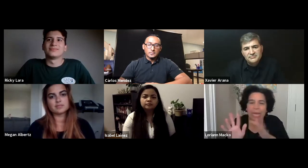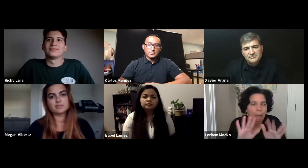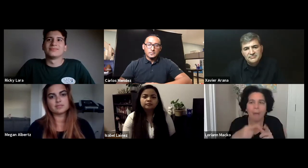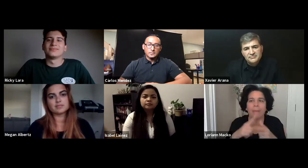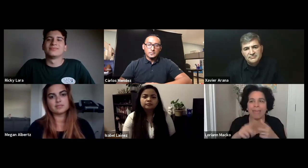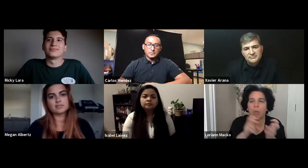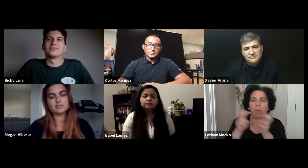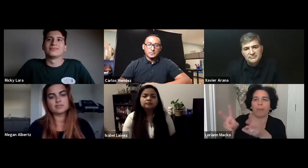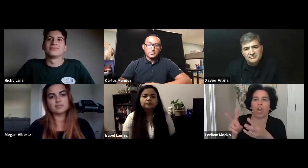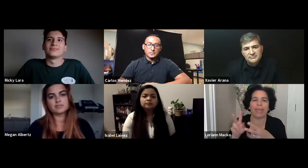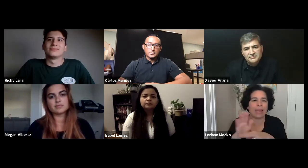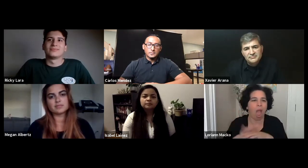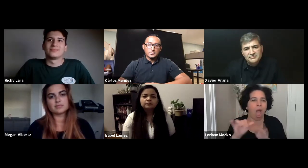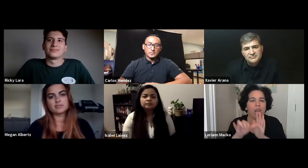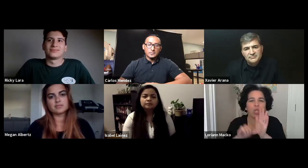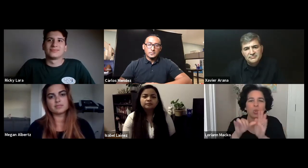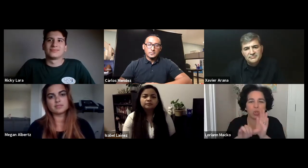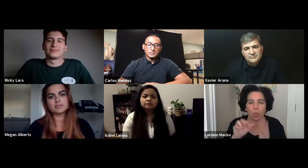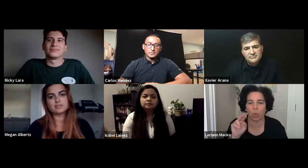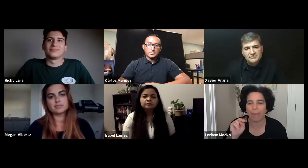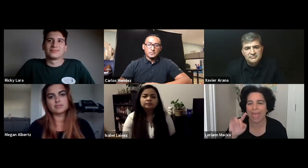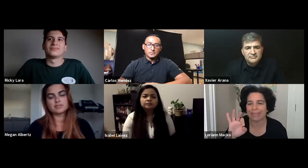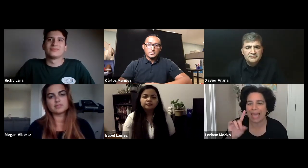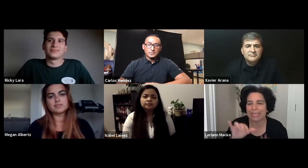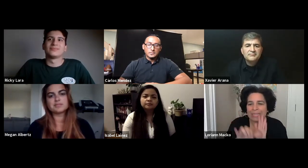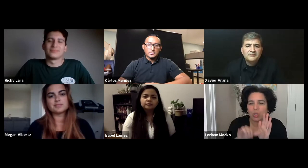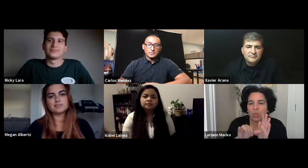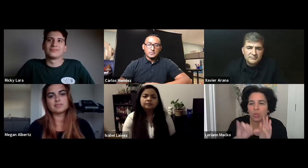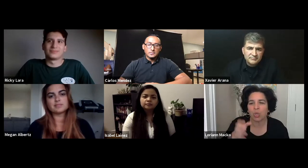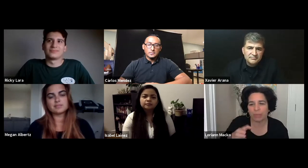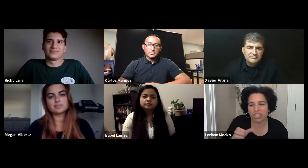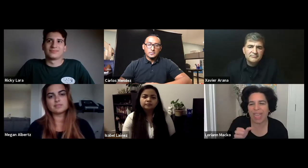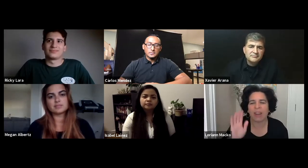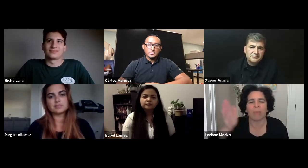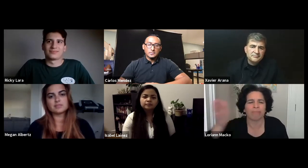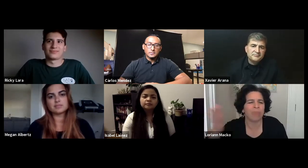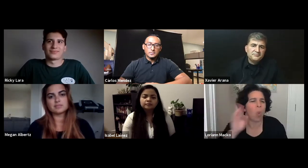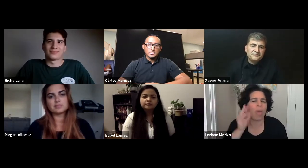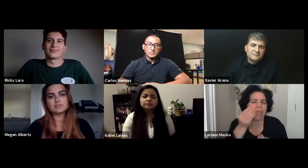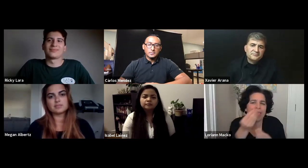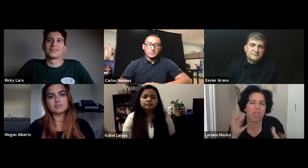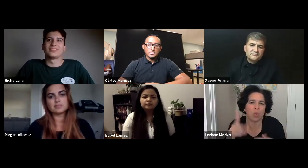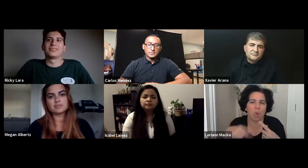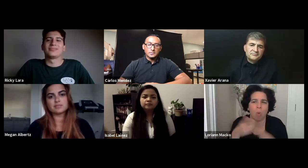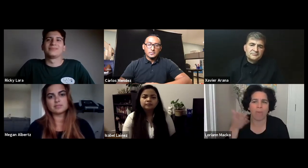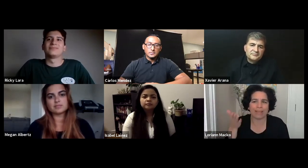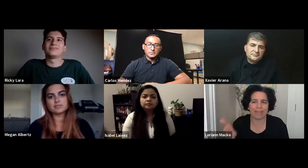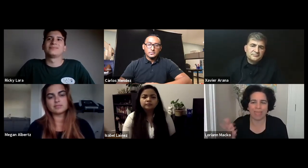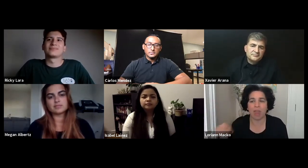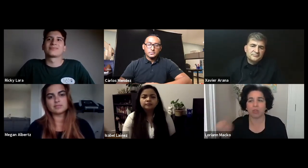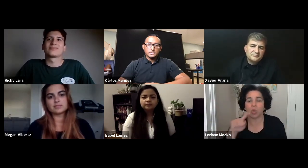So, I did, um... I did record it, and I will, um... have it edited,